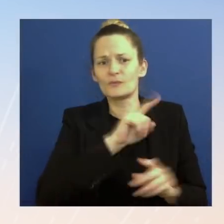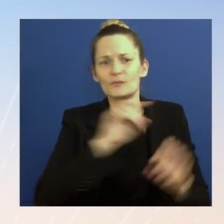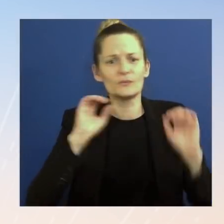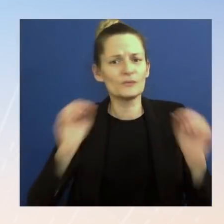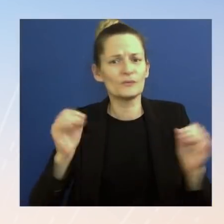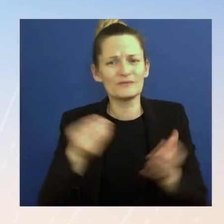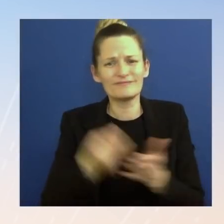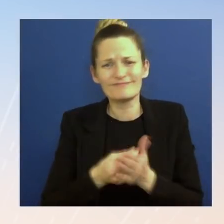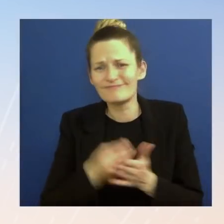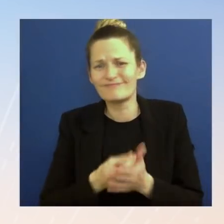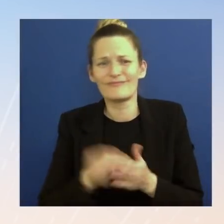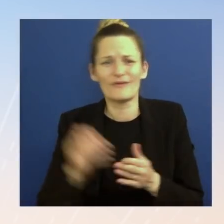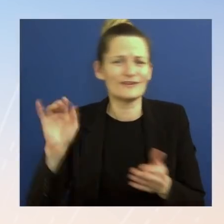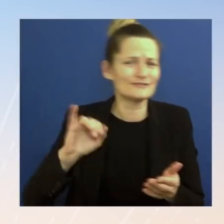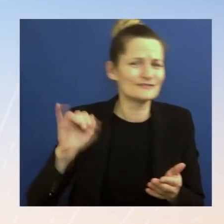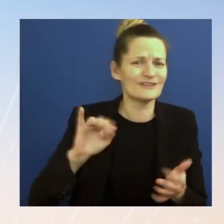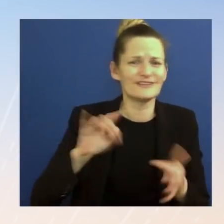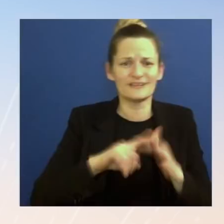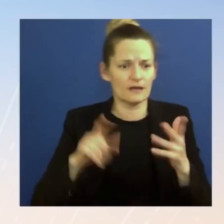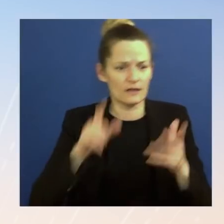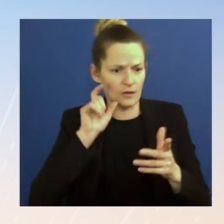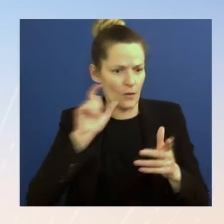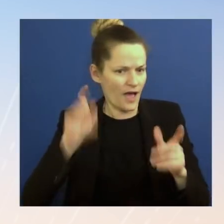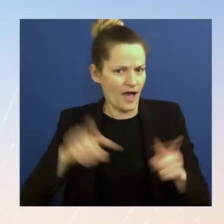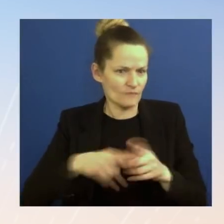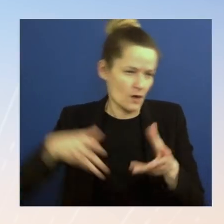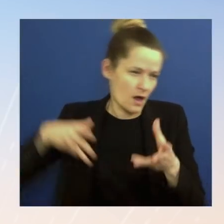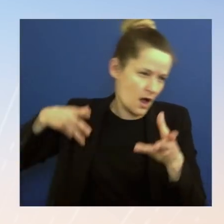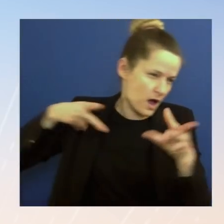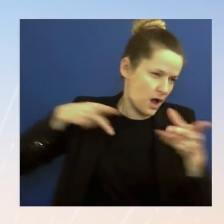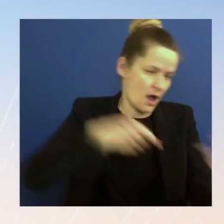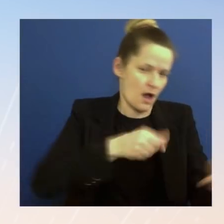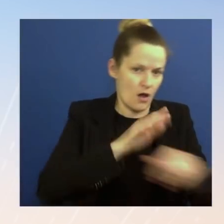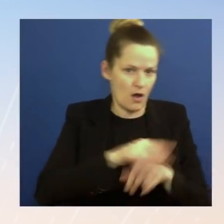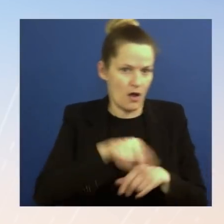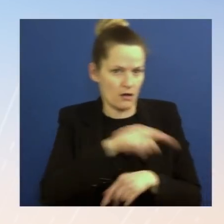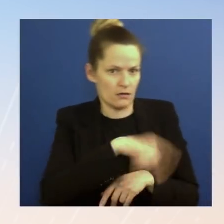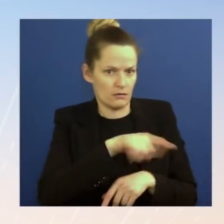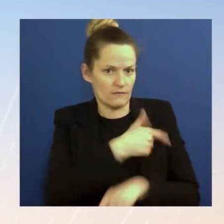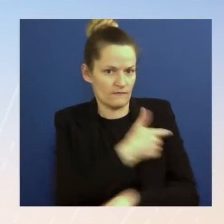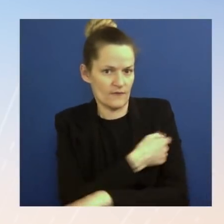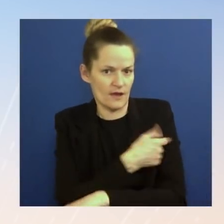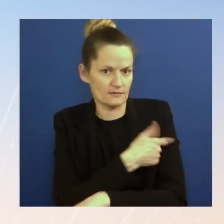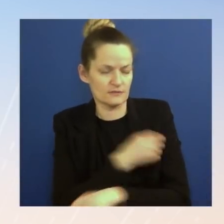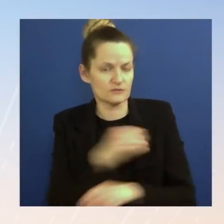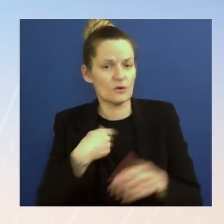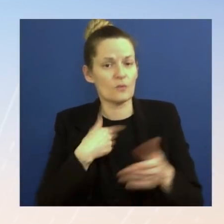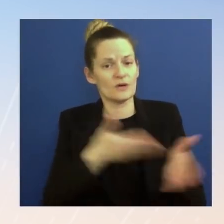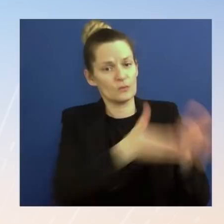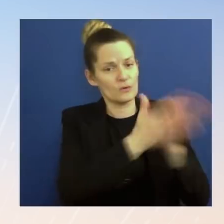We had originally -- we had requested $22.5 billion, I think you're aware, for immediate and urgent COVID response needs